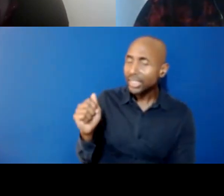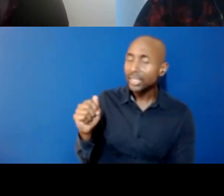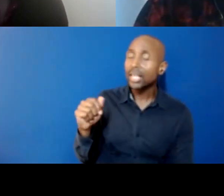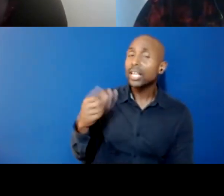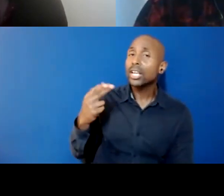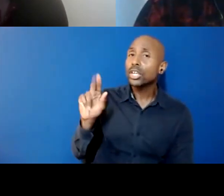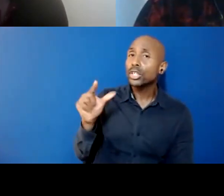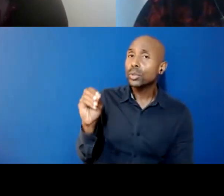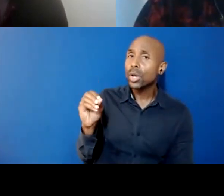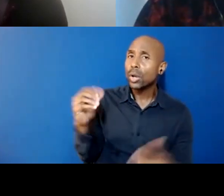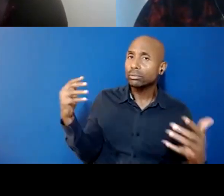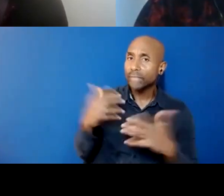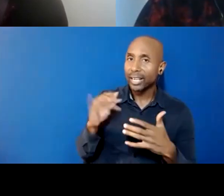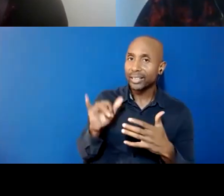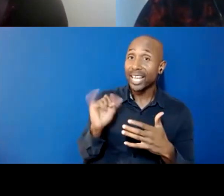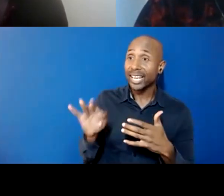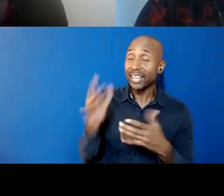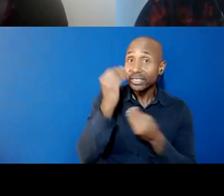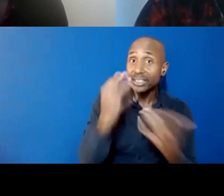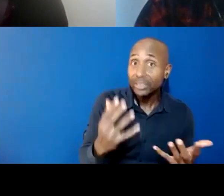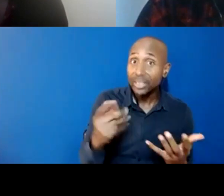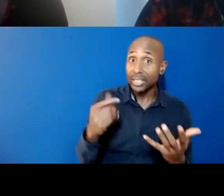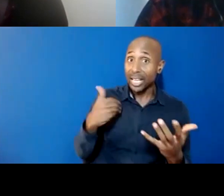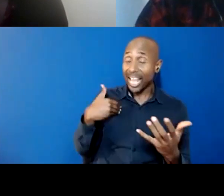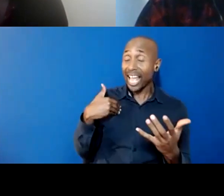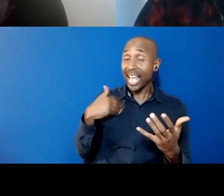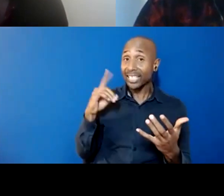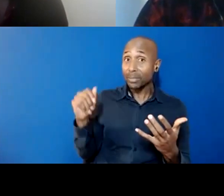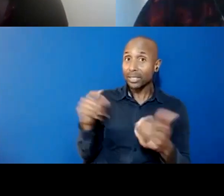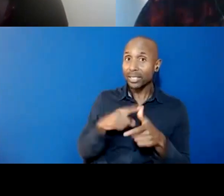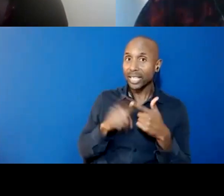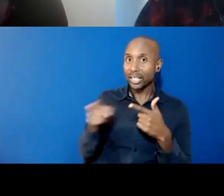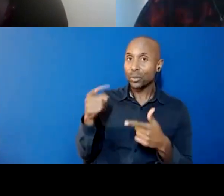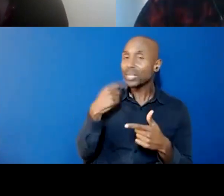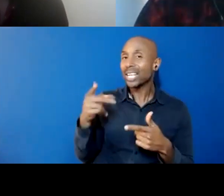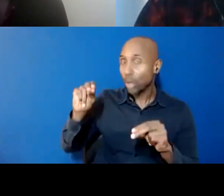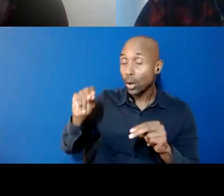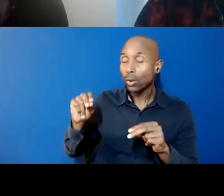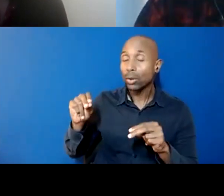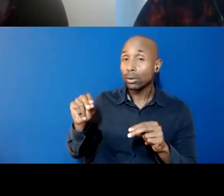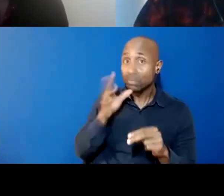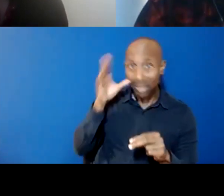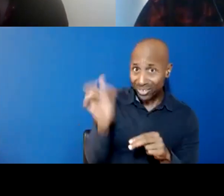No, his parents wanted him to do as much as possible.